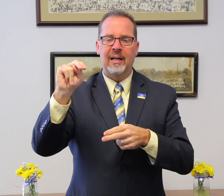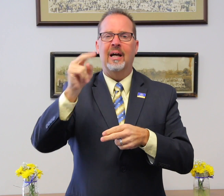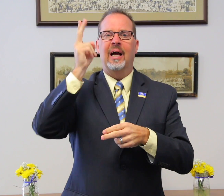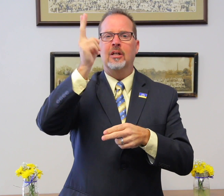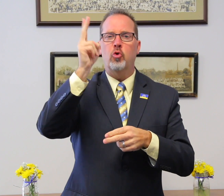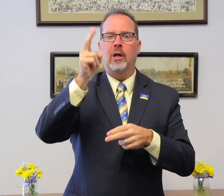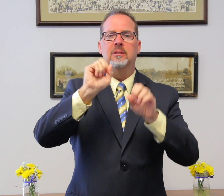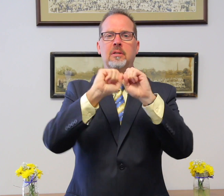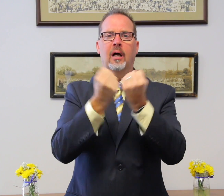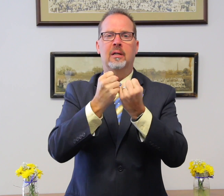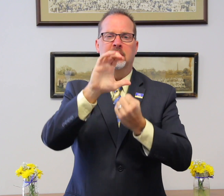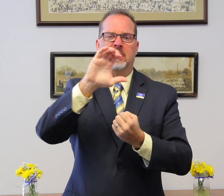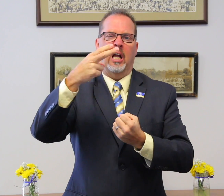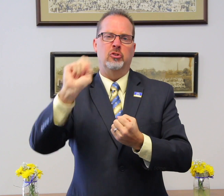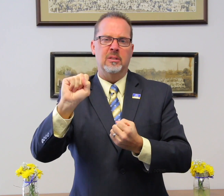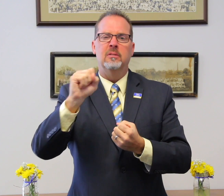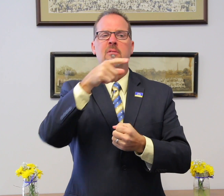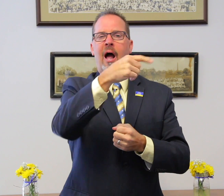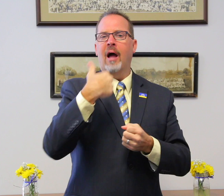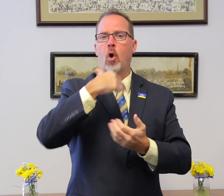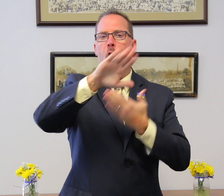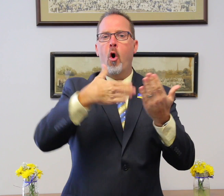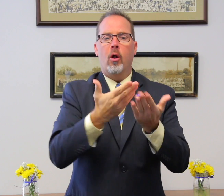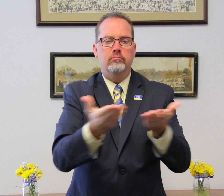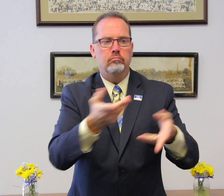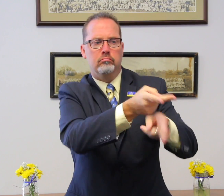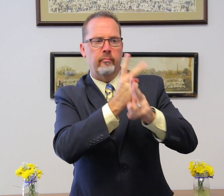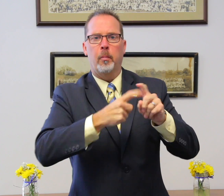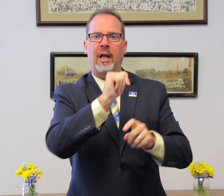Society off campus. The Connecticut Historical Society had several pieces of